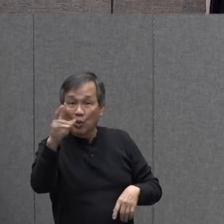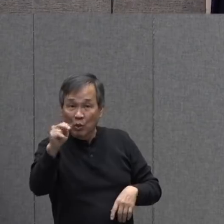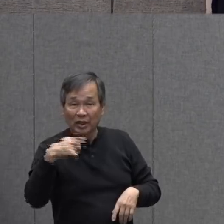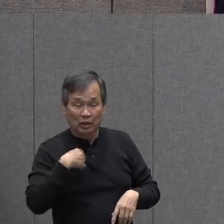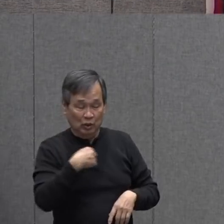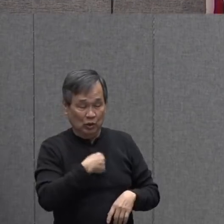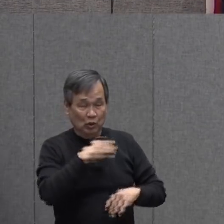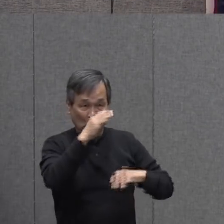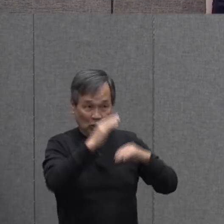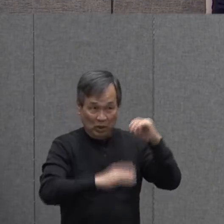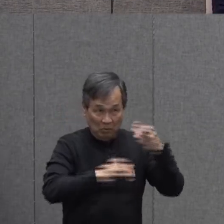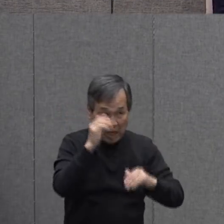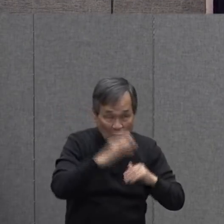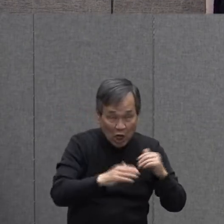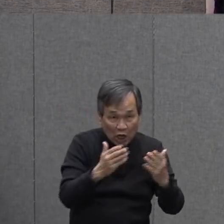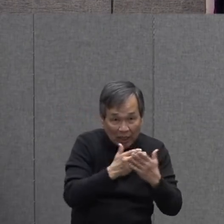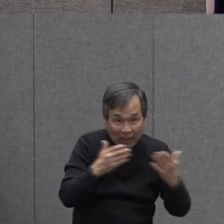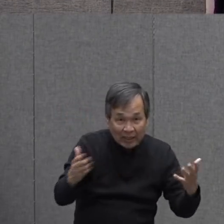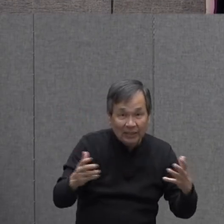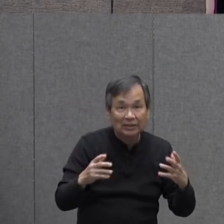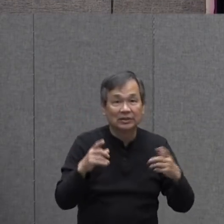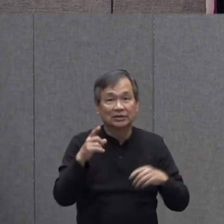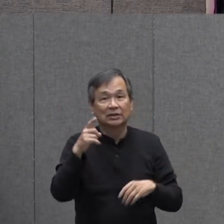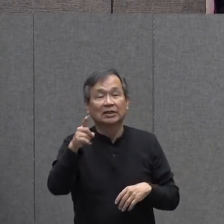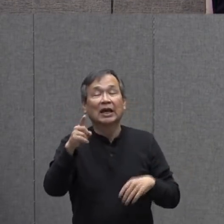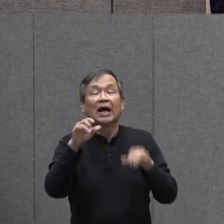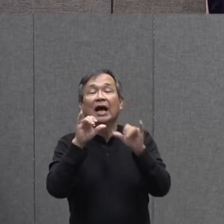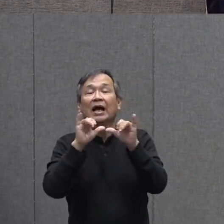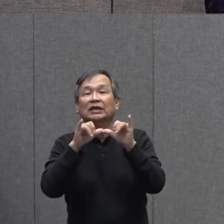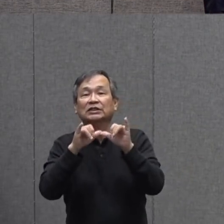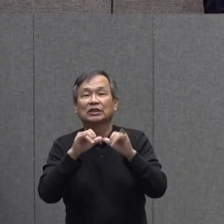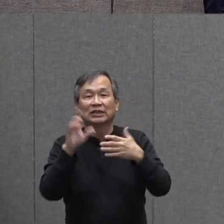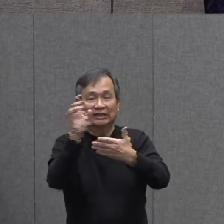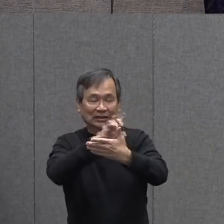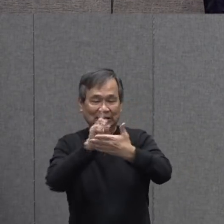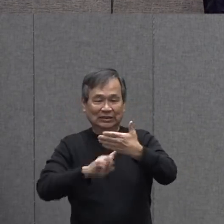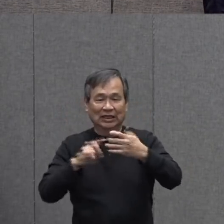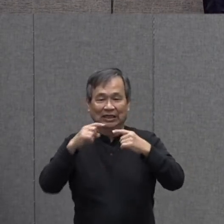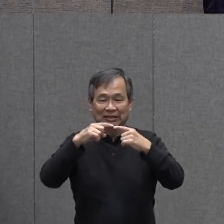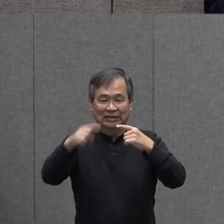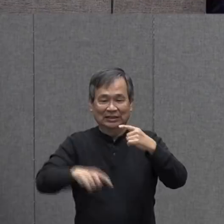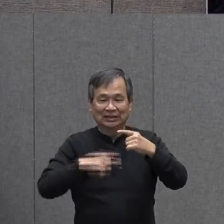and putting matter together, is the engineering design cycle. Here's one example of one.